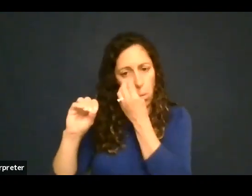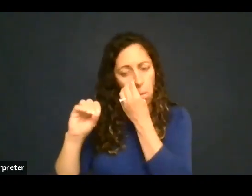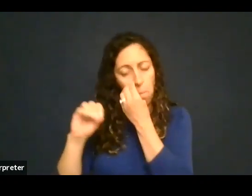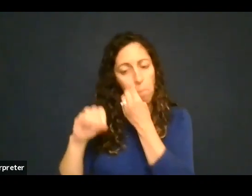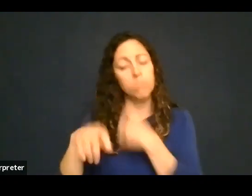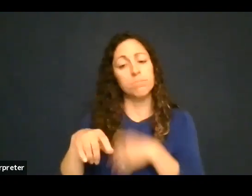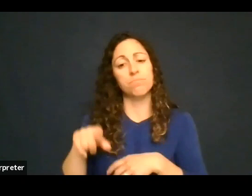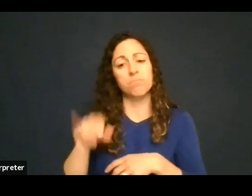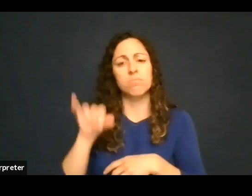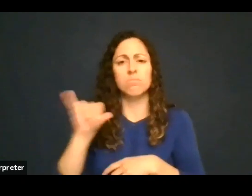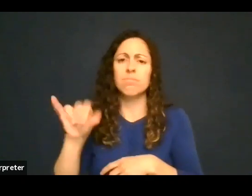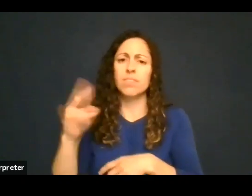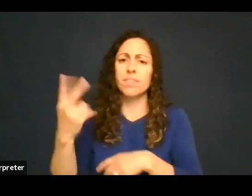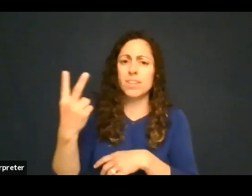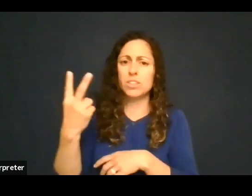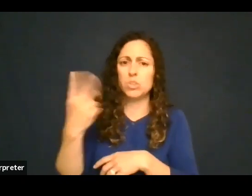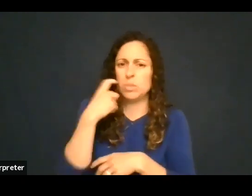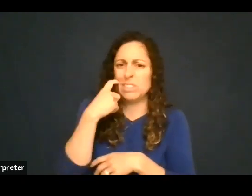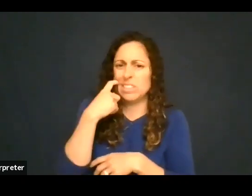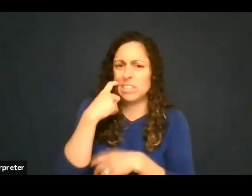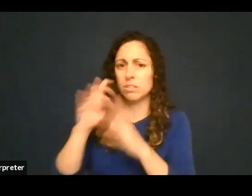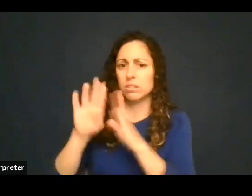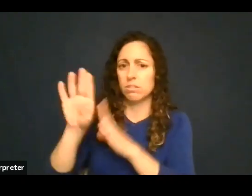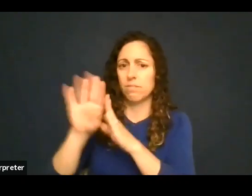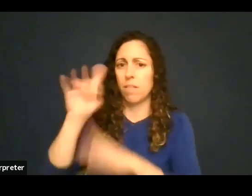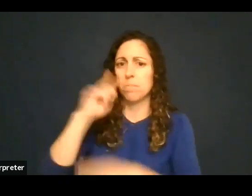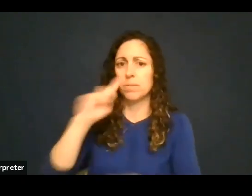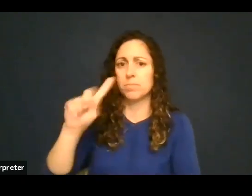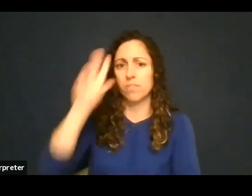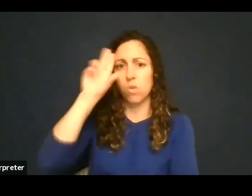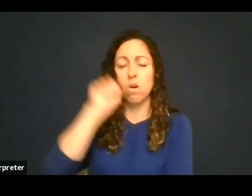But I will take any other thoughts